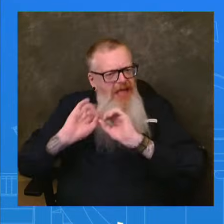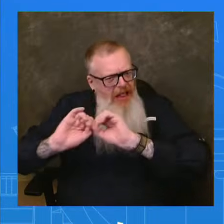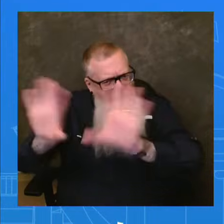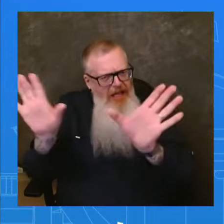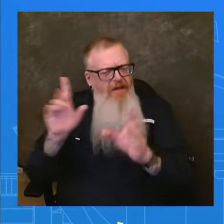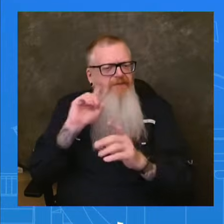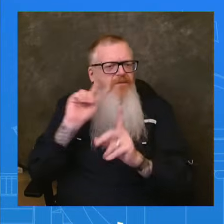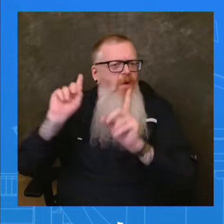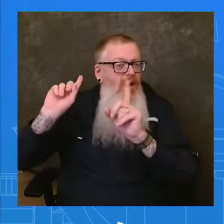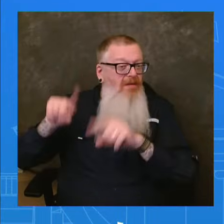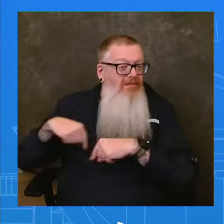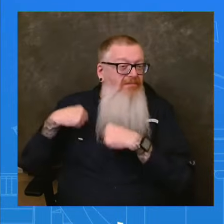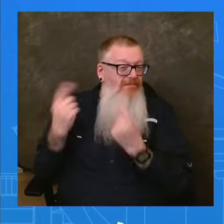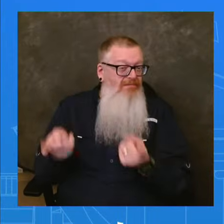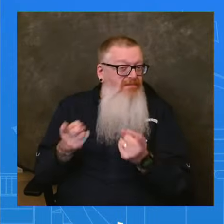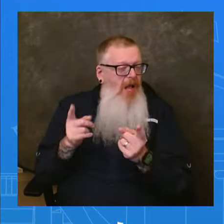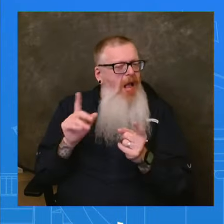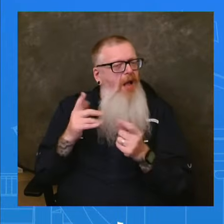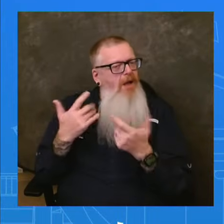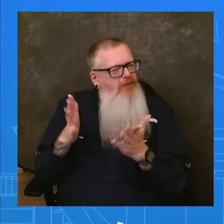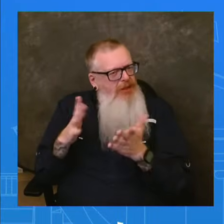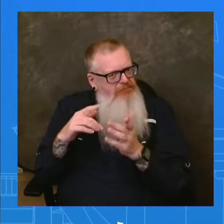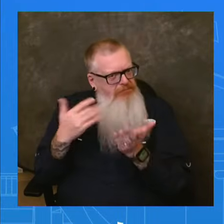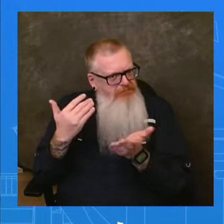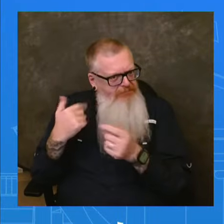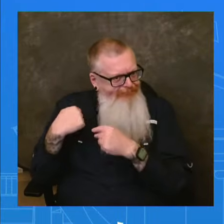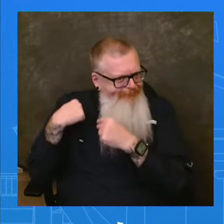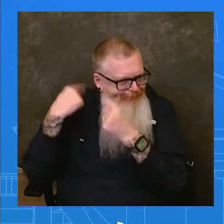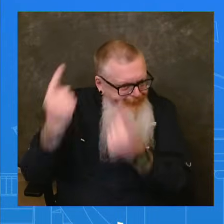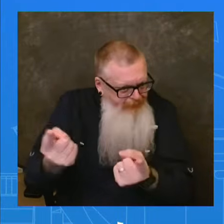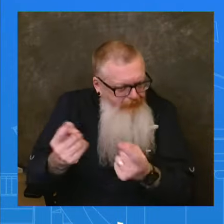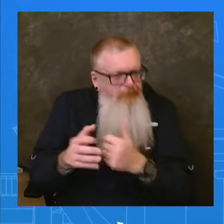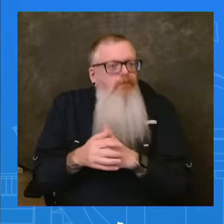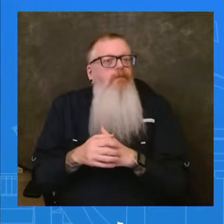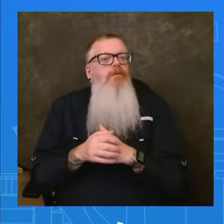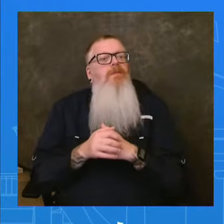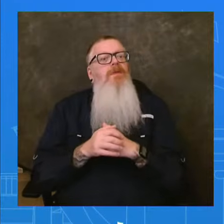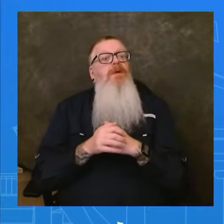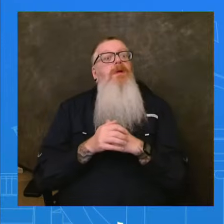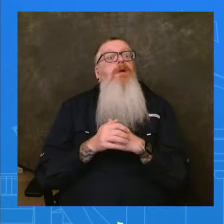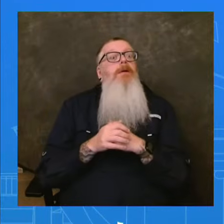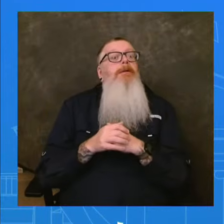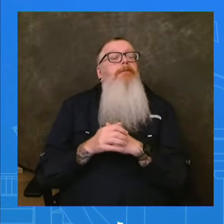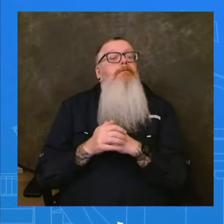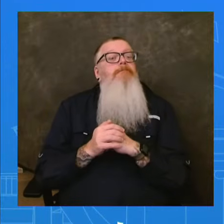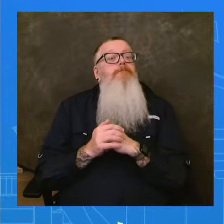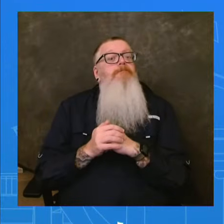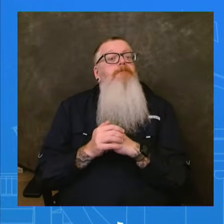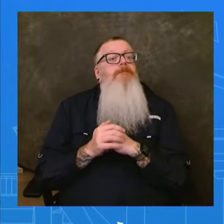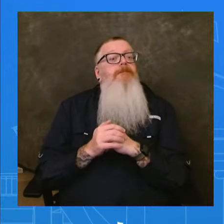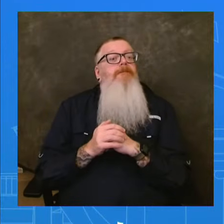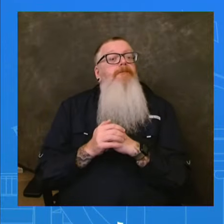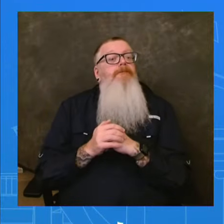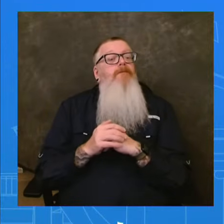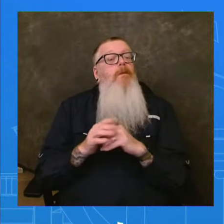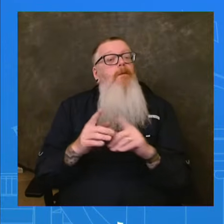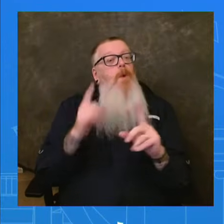And ultimately -- ultimately, we need a diplomatic resolution. We understand that.